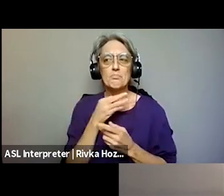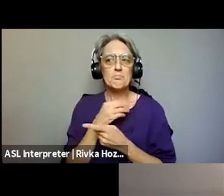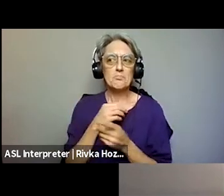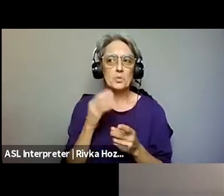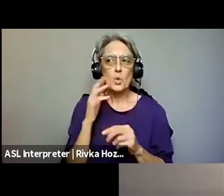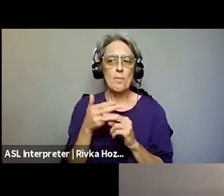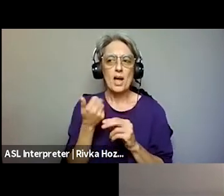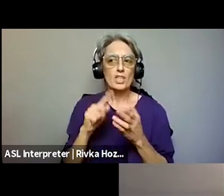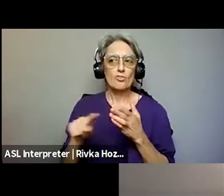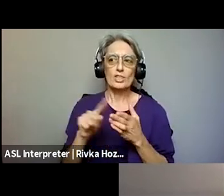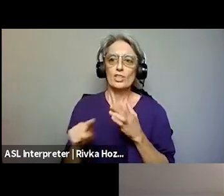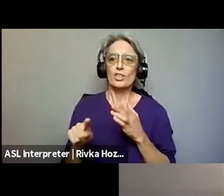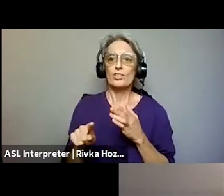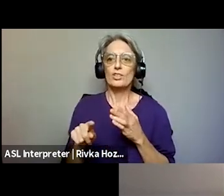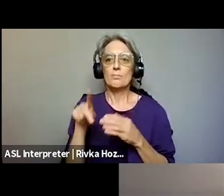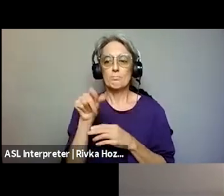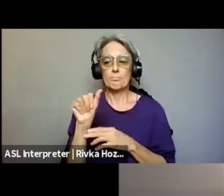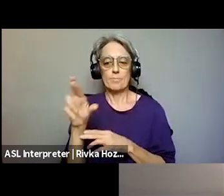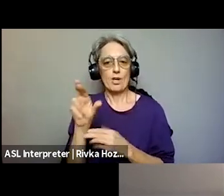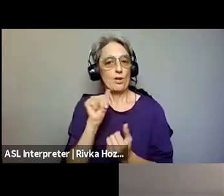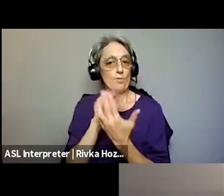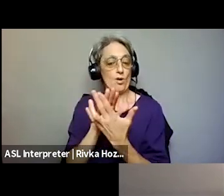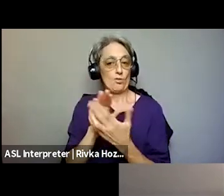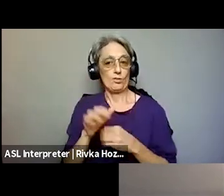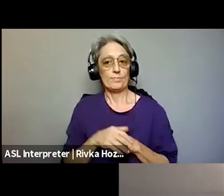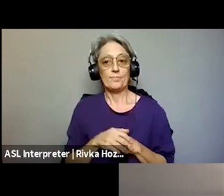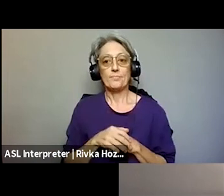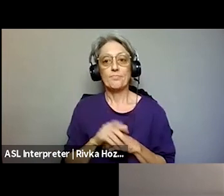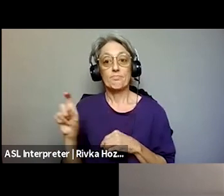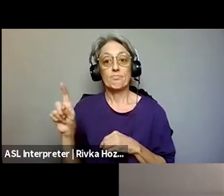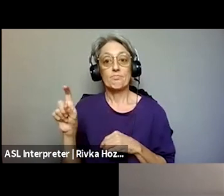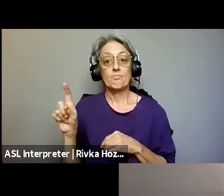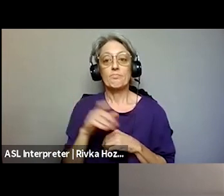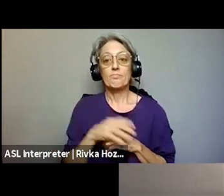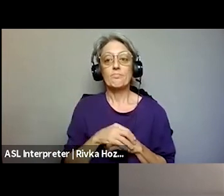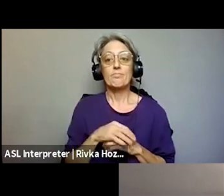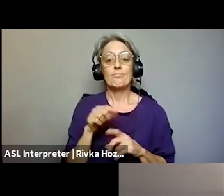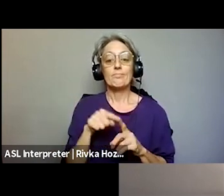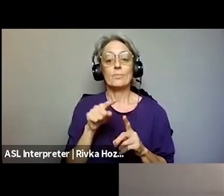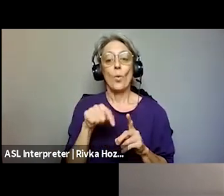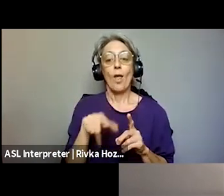from a participatory action research perspective specifically in the qualitative research that we